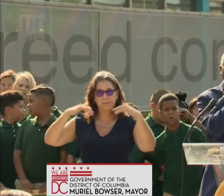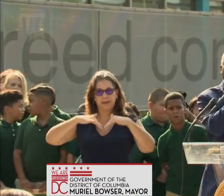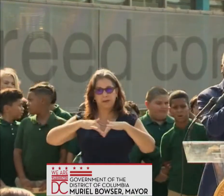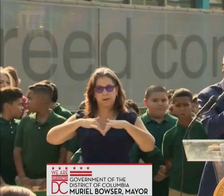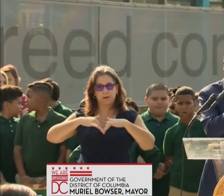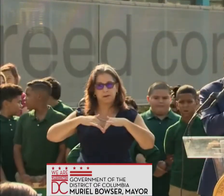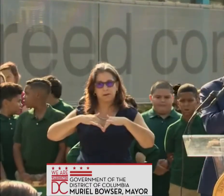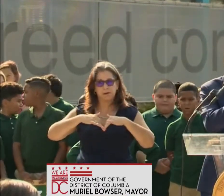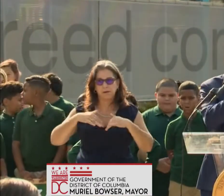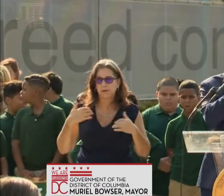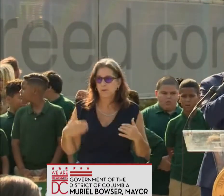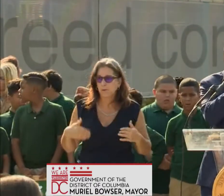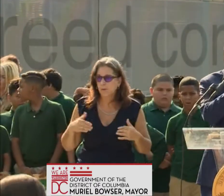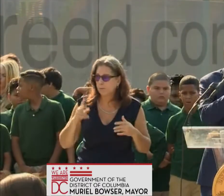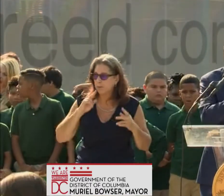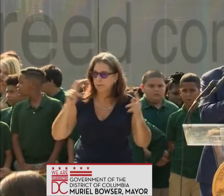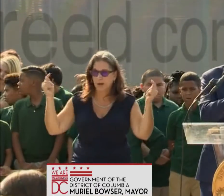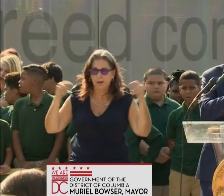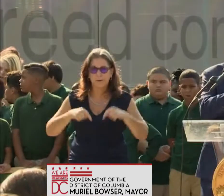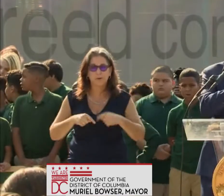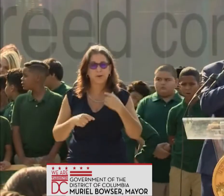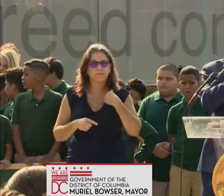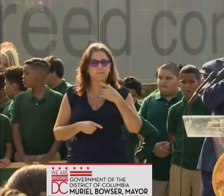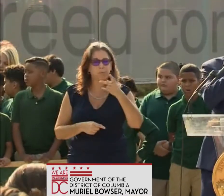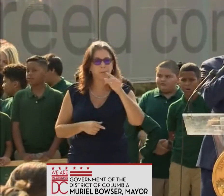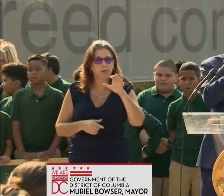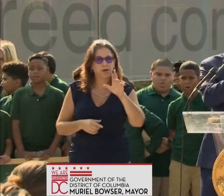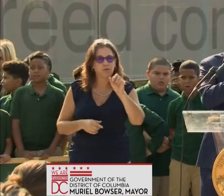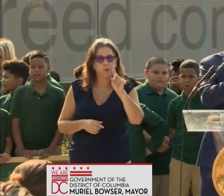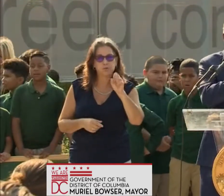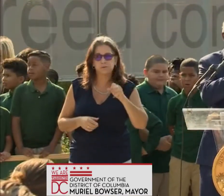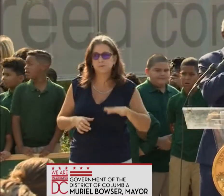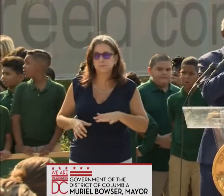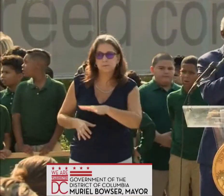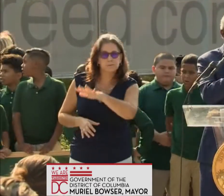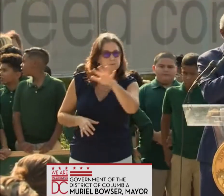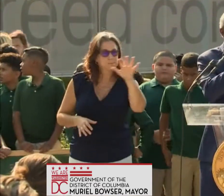imperative that we slow down and we recognize the presence of